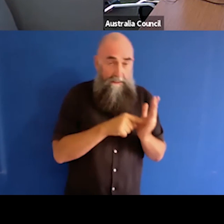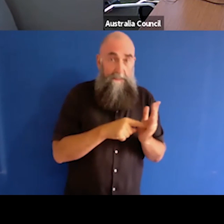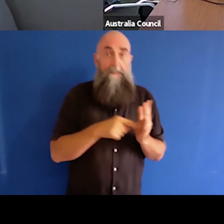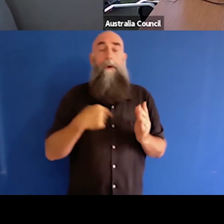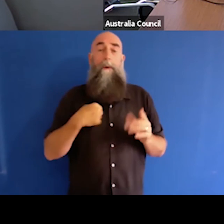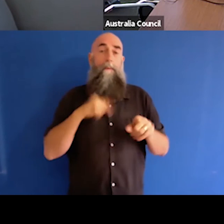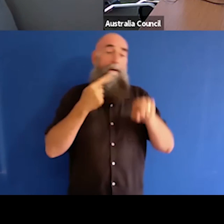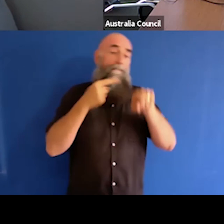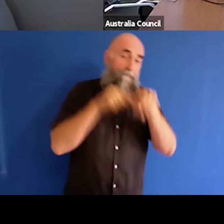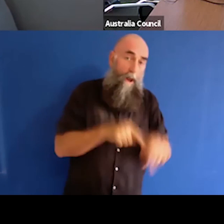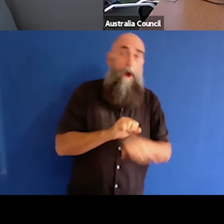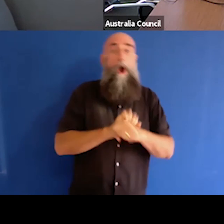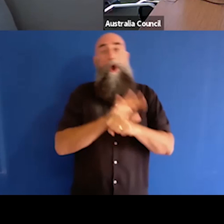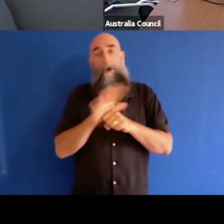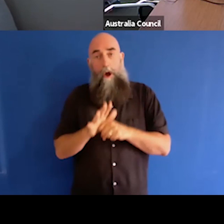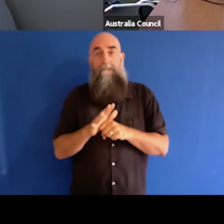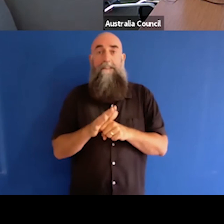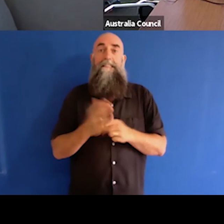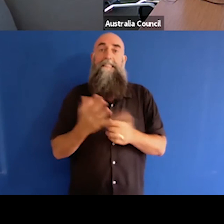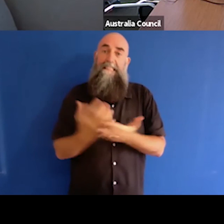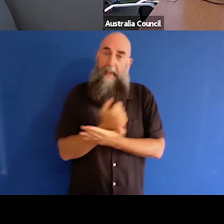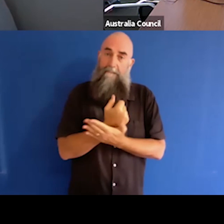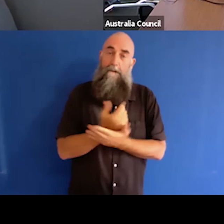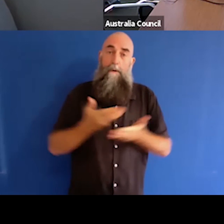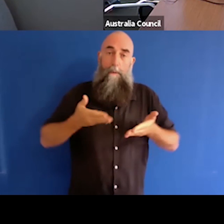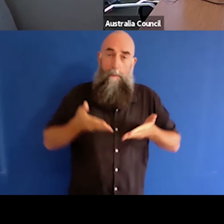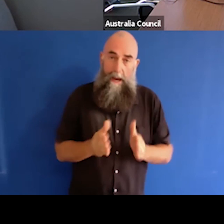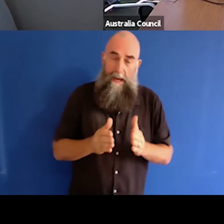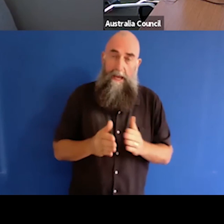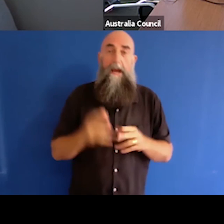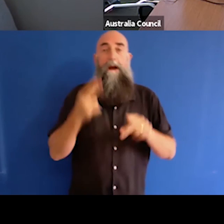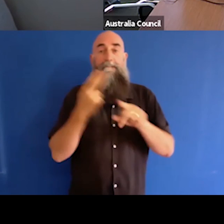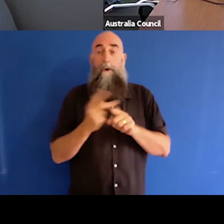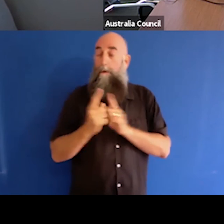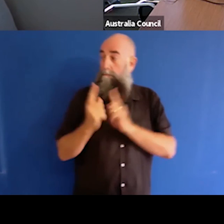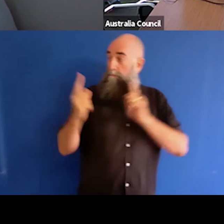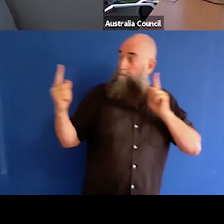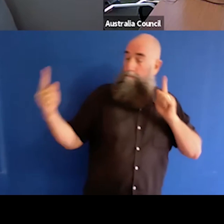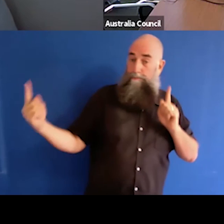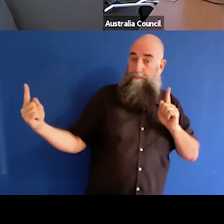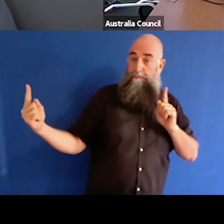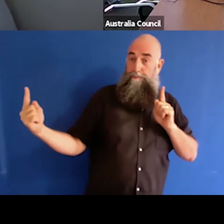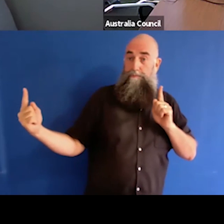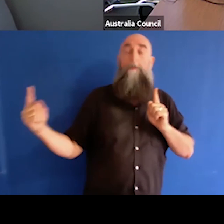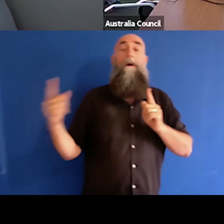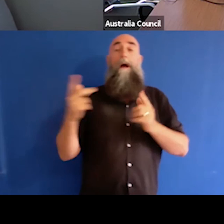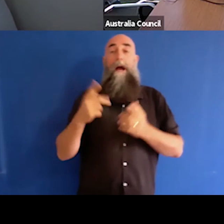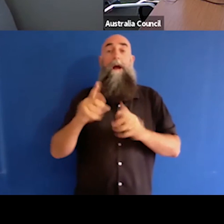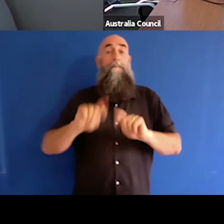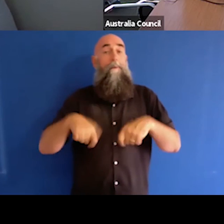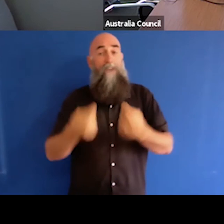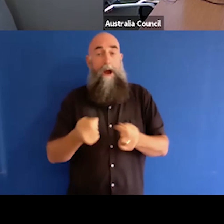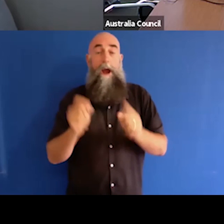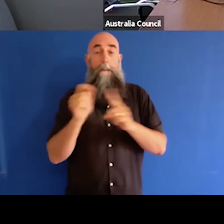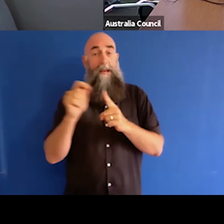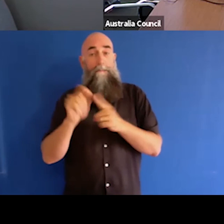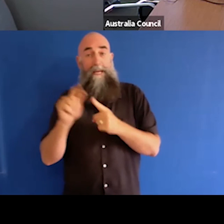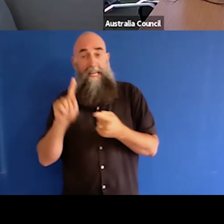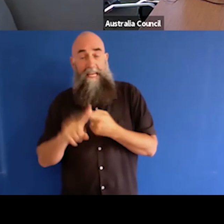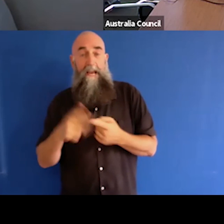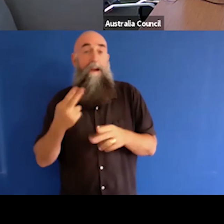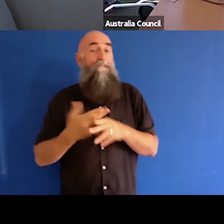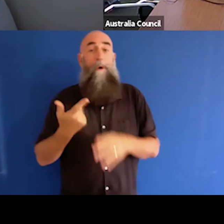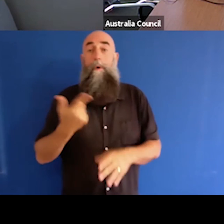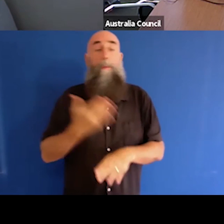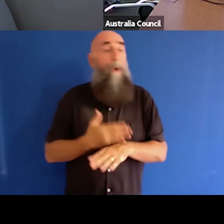COVID safe practice in terms of distancing", or providing PPE to the bar staff whatever whatever